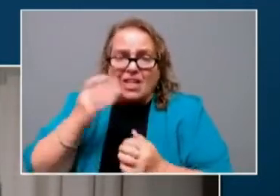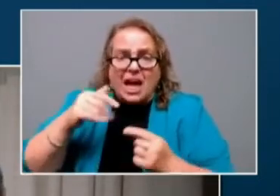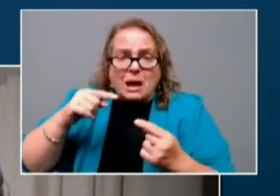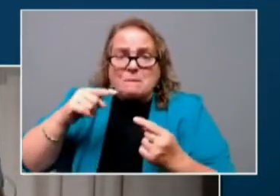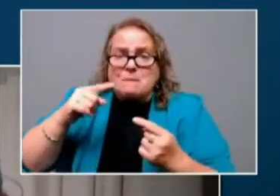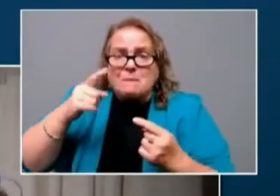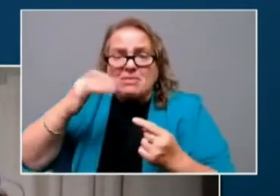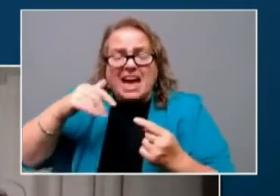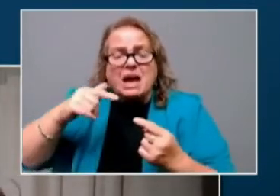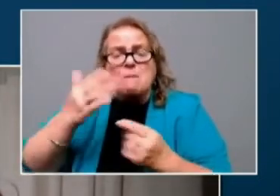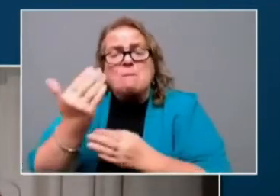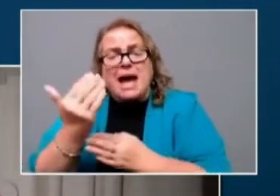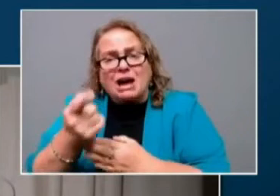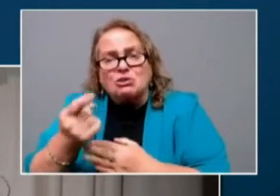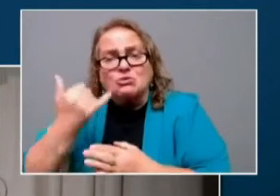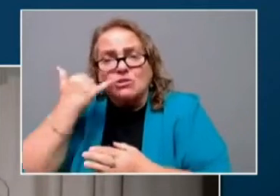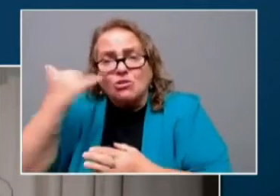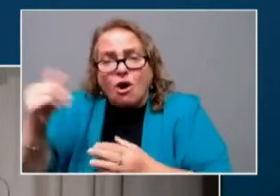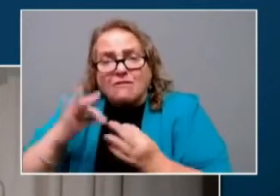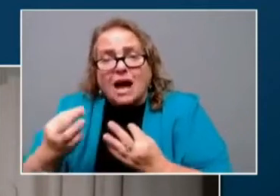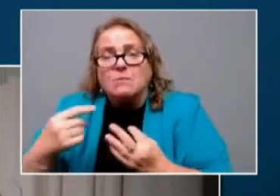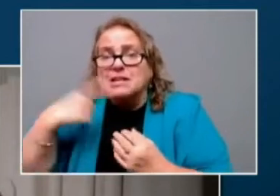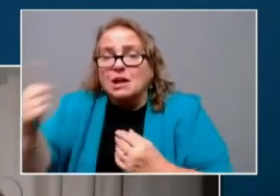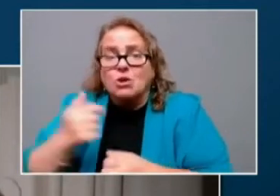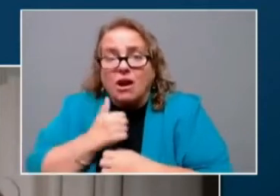You know once they make it to the I. C. U. To get intubated. They're sedated.